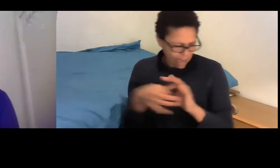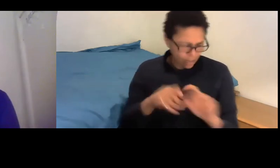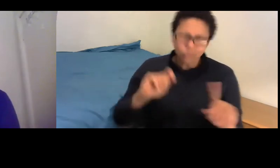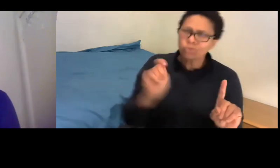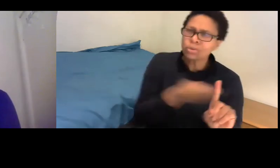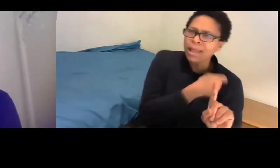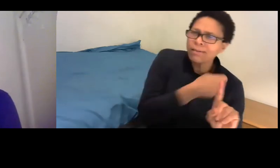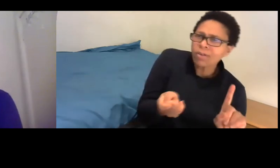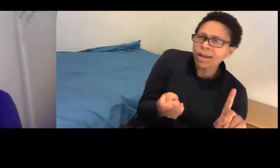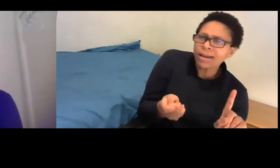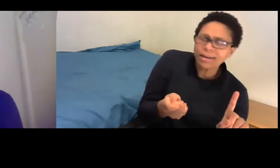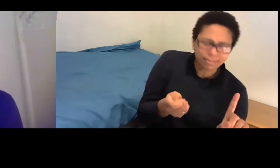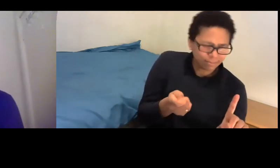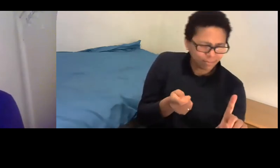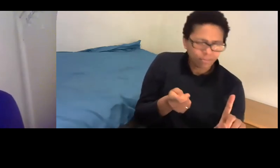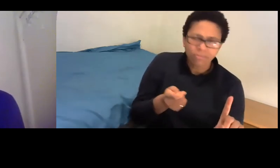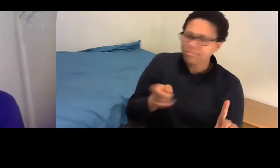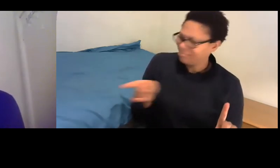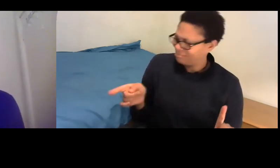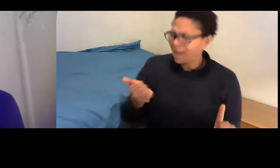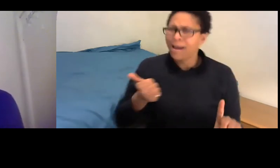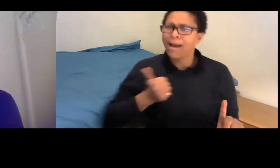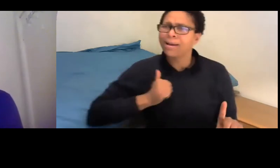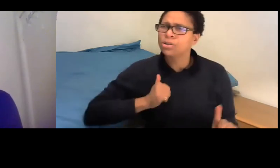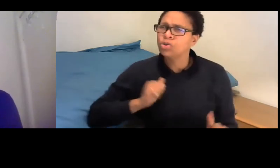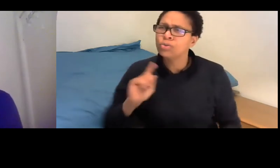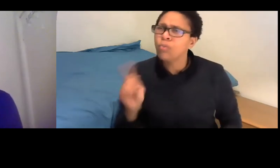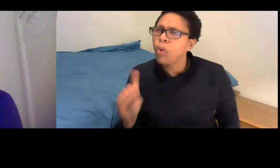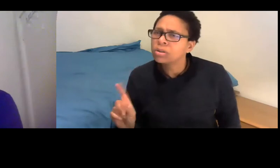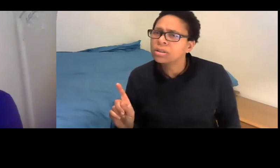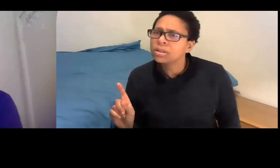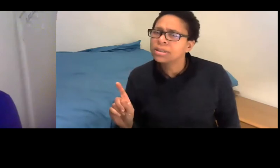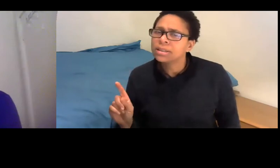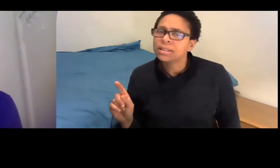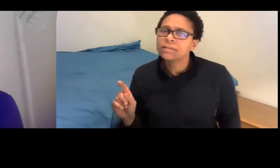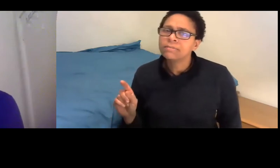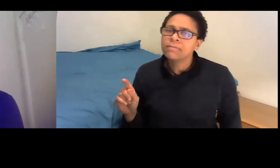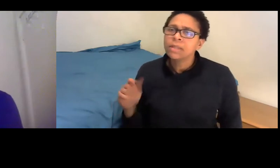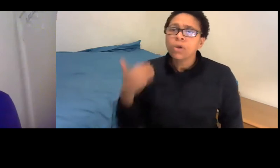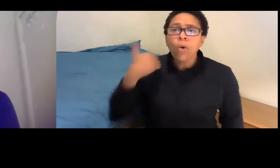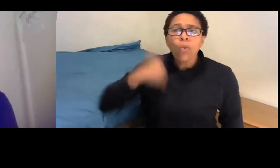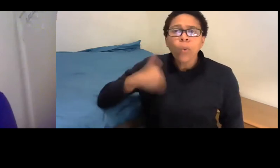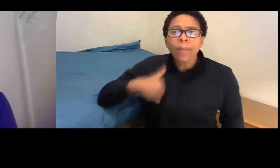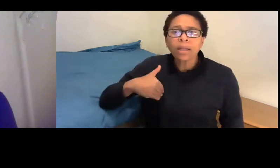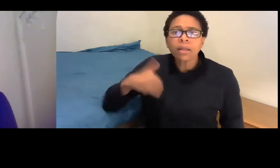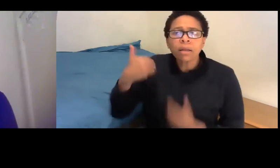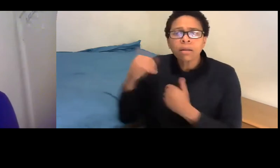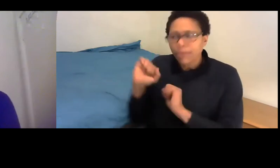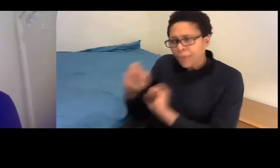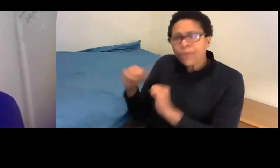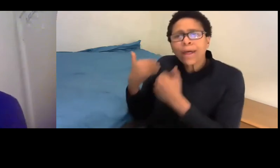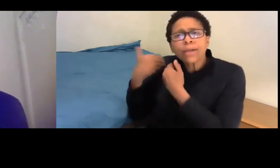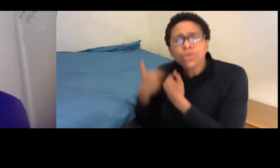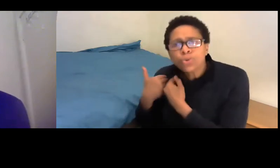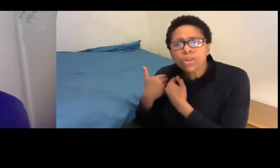And what, uhm, what were the assumptions that were made about women's duties in marriage? You know, what does a free woman do?